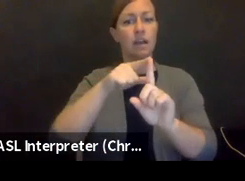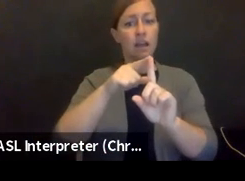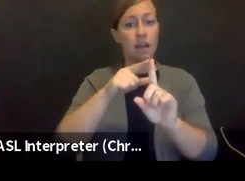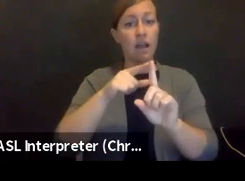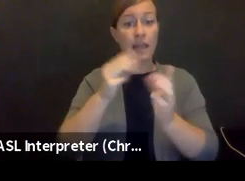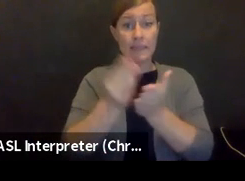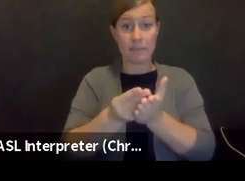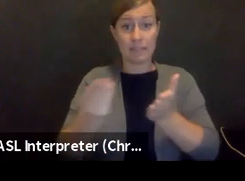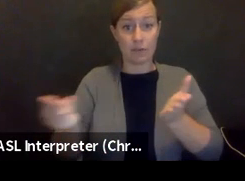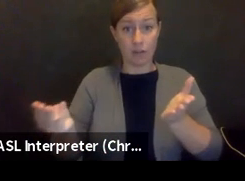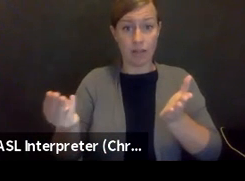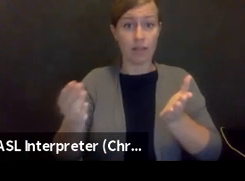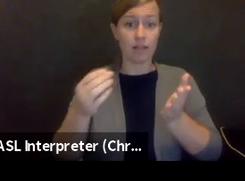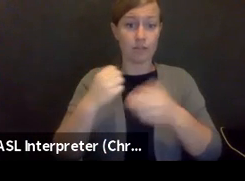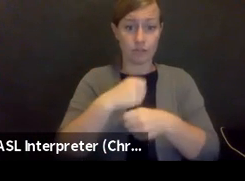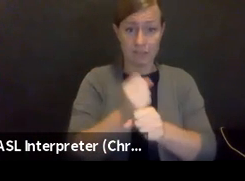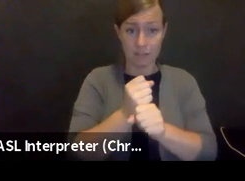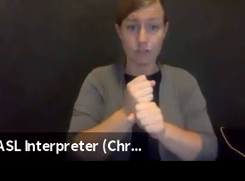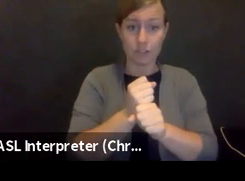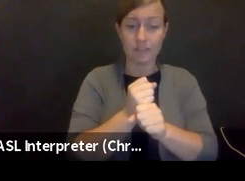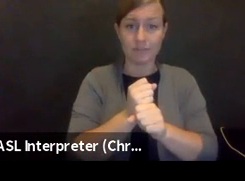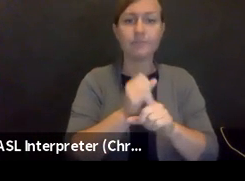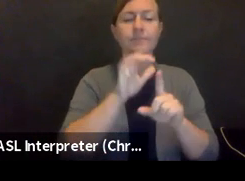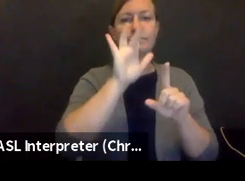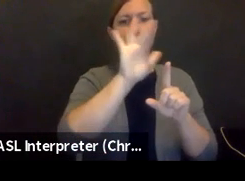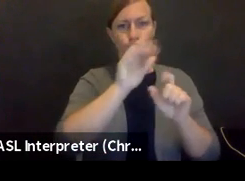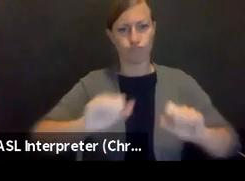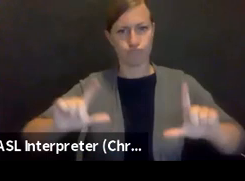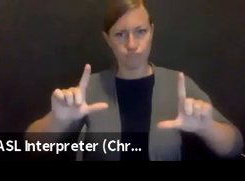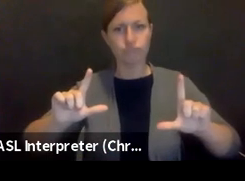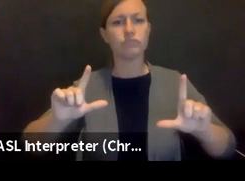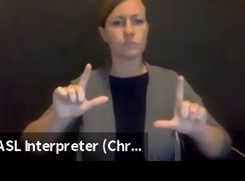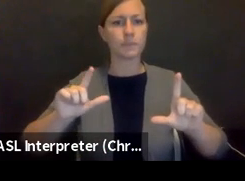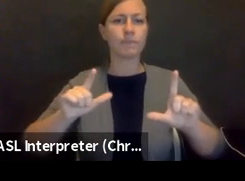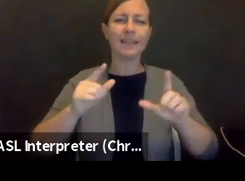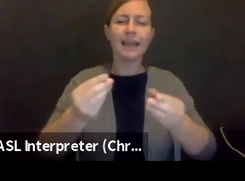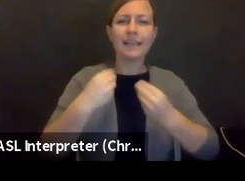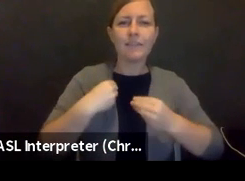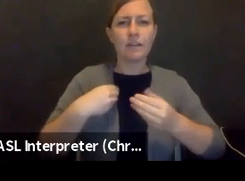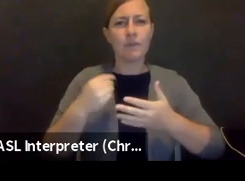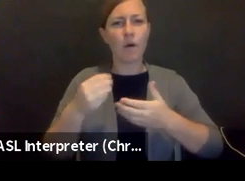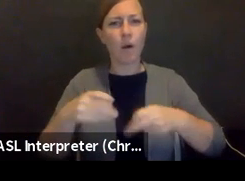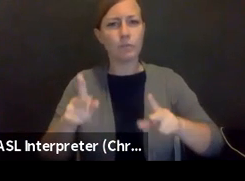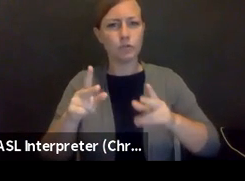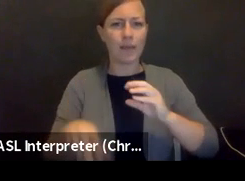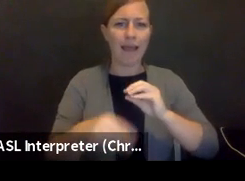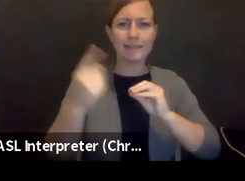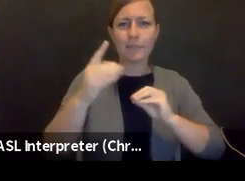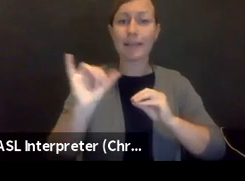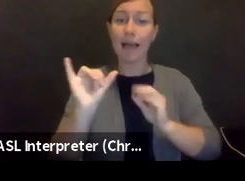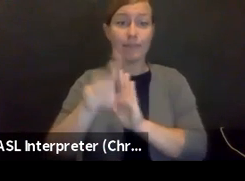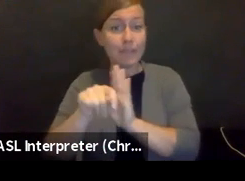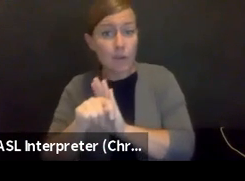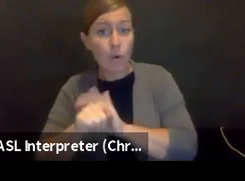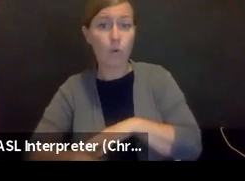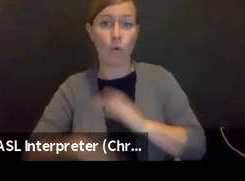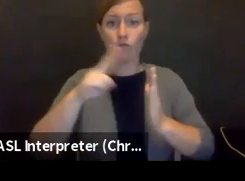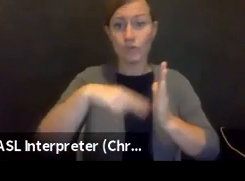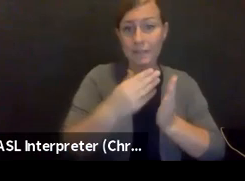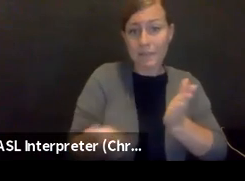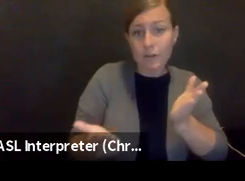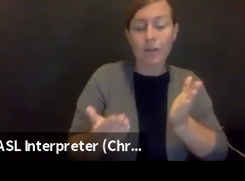Katherine Livick - ESD 112: creation button just gives us the opportunity to add something like that video or a reading material for students to look at.